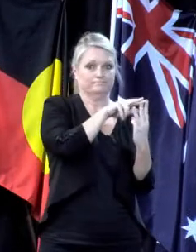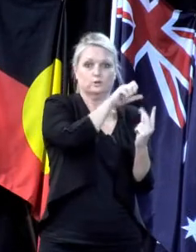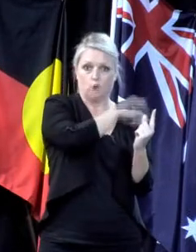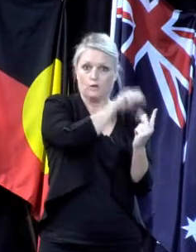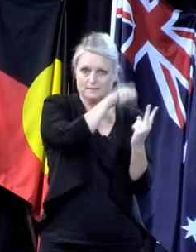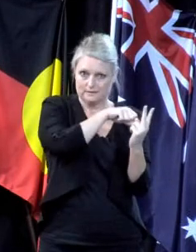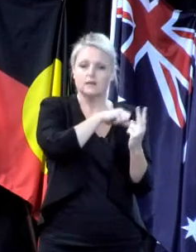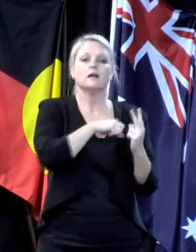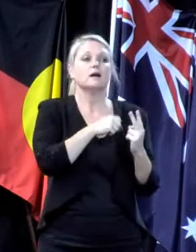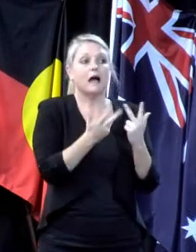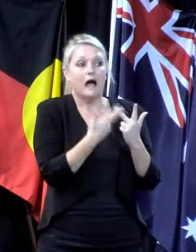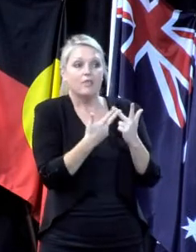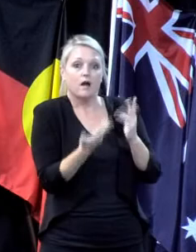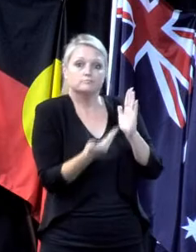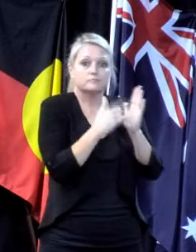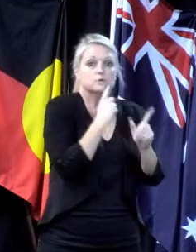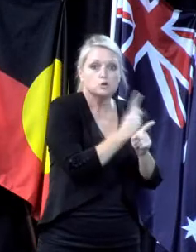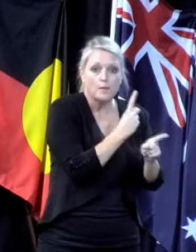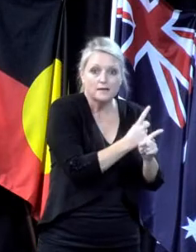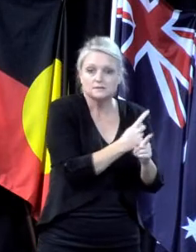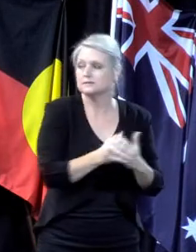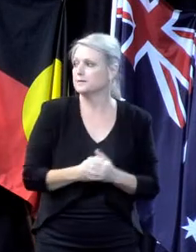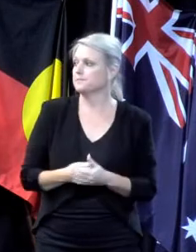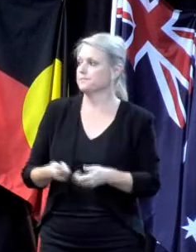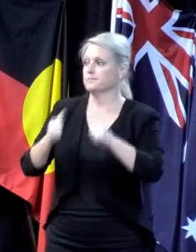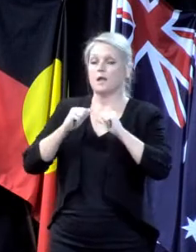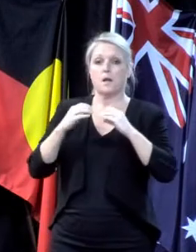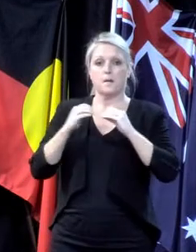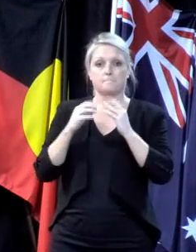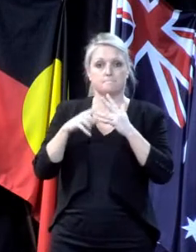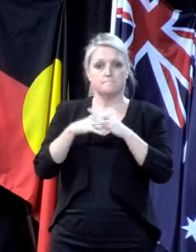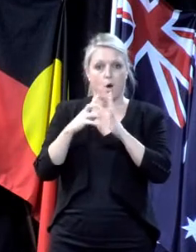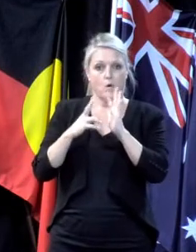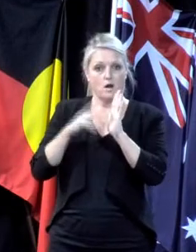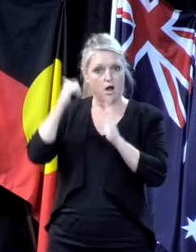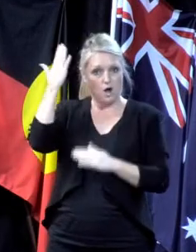We use those processes in Bowen high school. We use those practices for diverse learners.